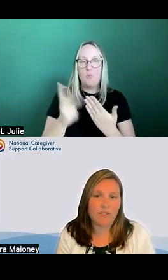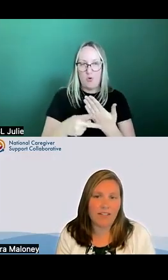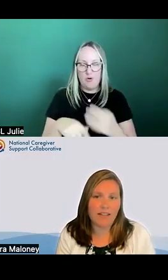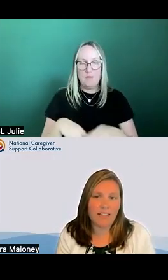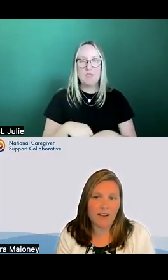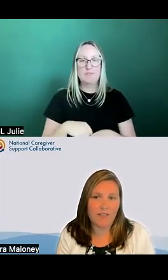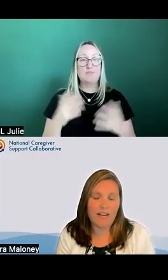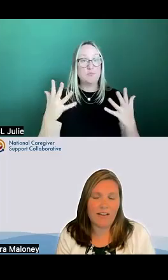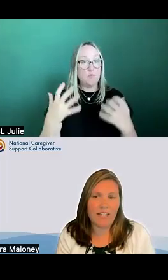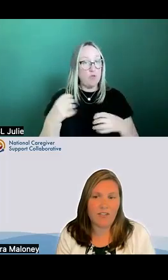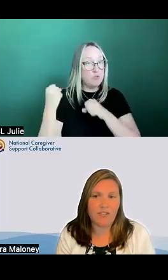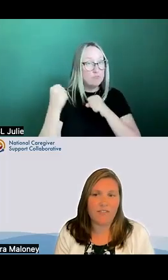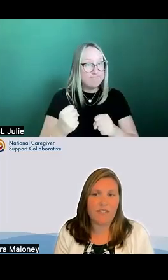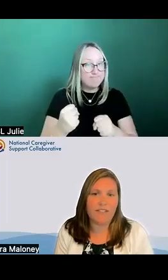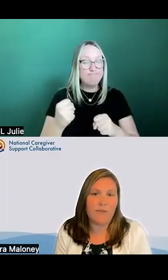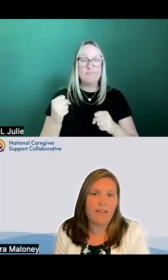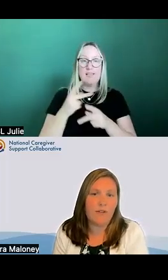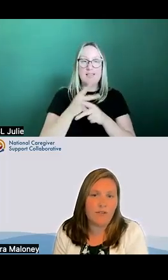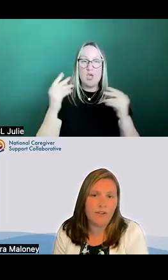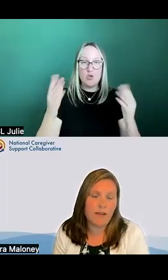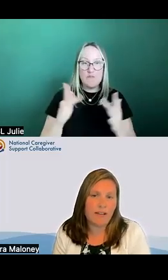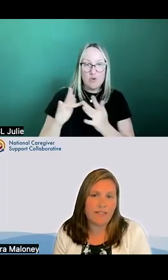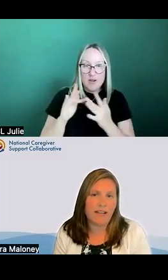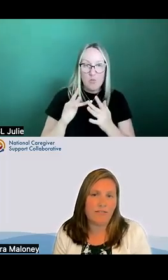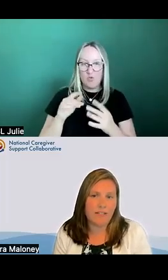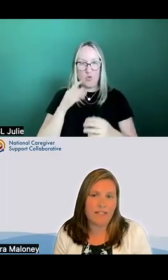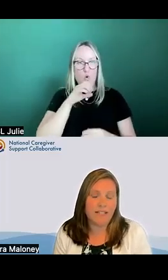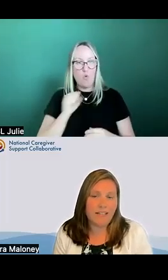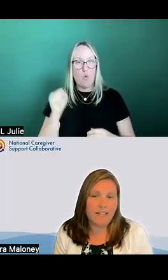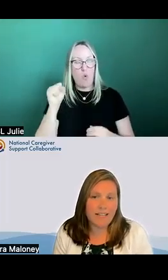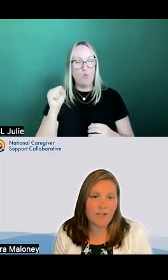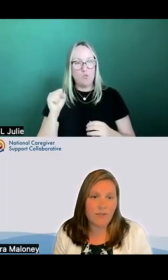strengthen caregiver navigation services within Older Americans Act funded Title